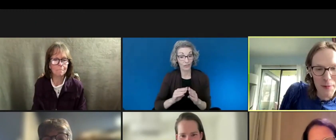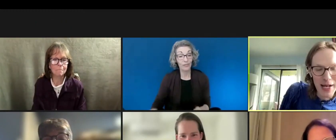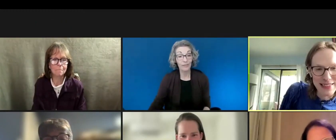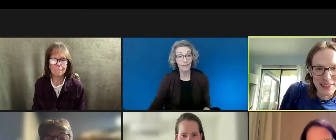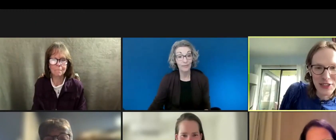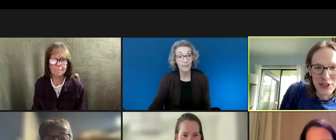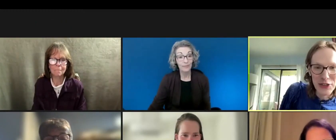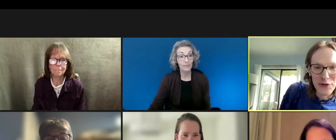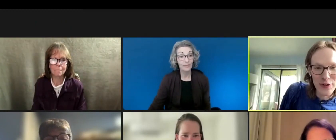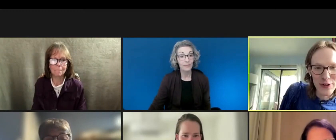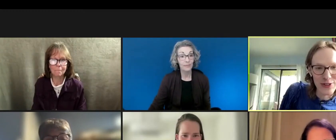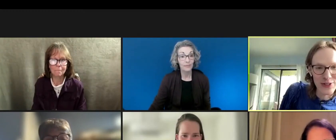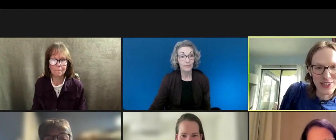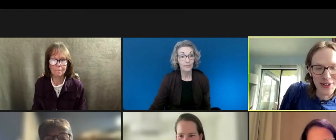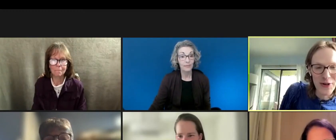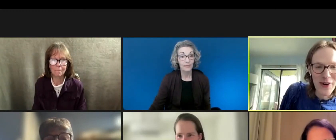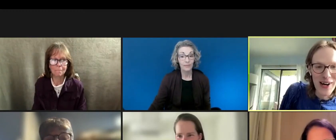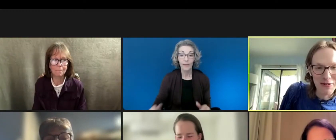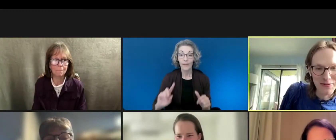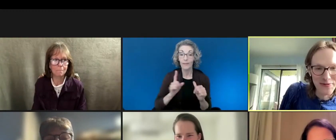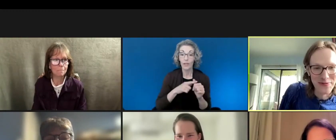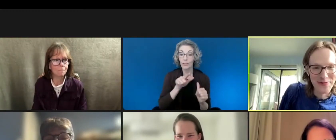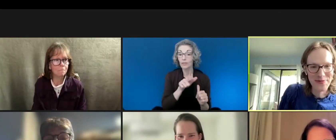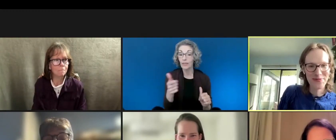I'll pass it to you first Laura.